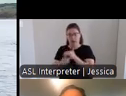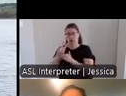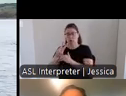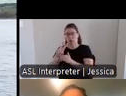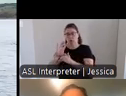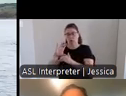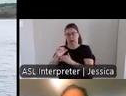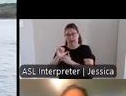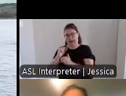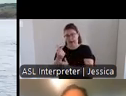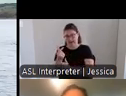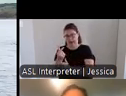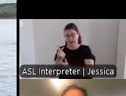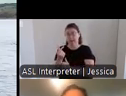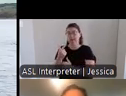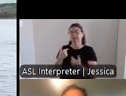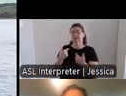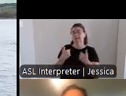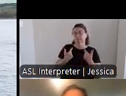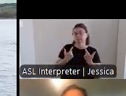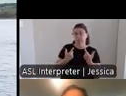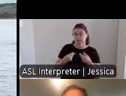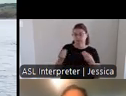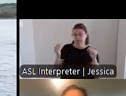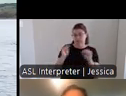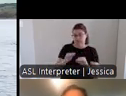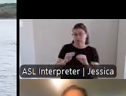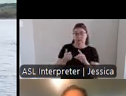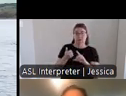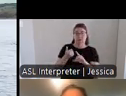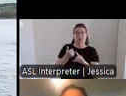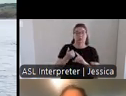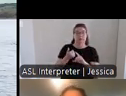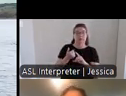And so something that I put together, um, I put together a lesson plan.